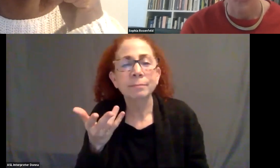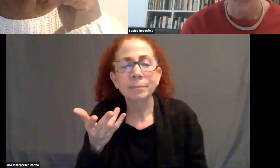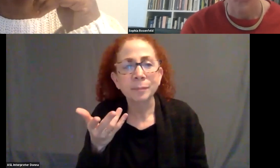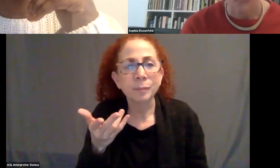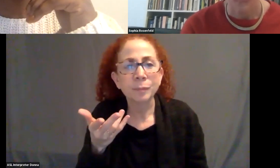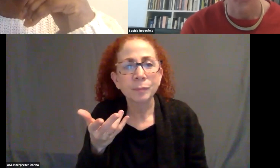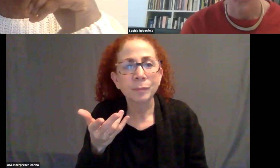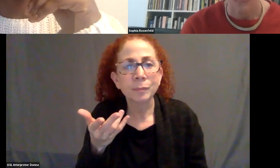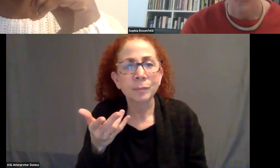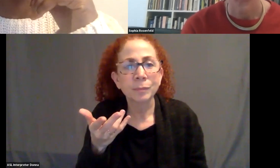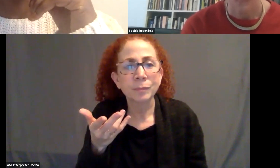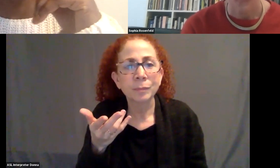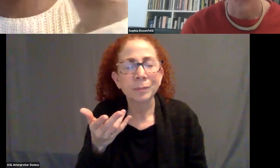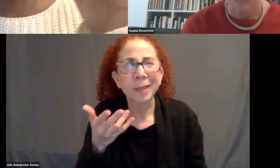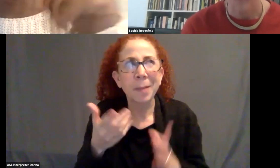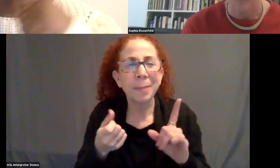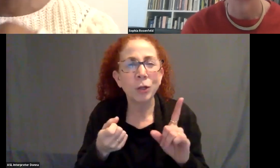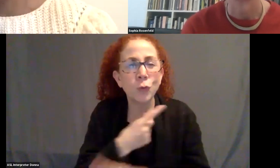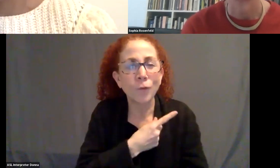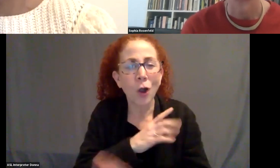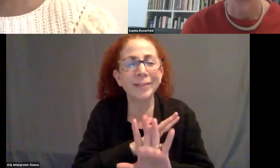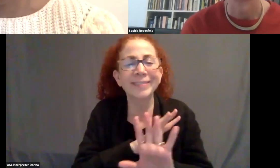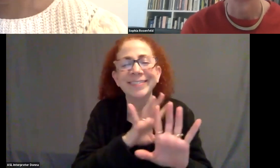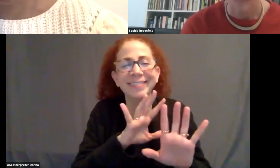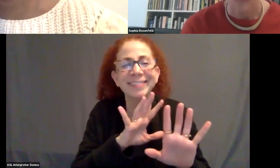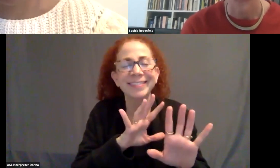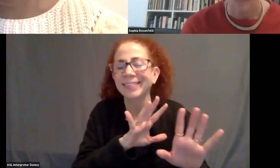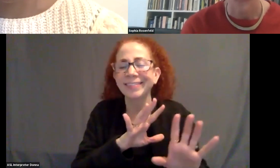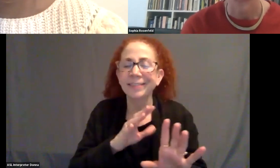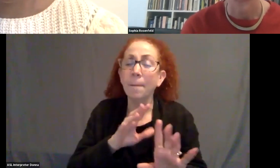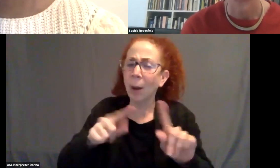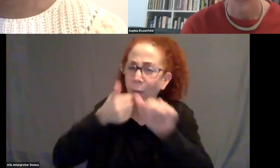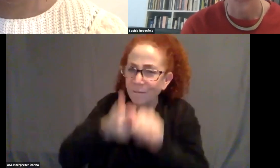OK. I might be going too far, there. But I would stick with the intelligence analogy,